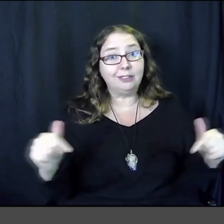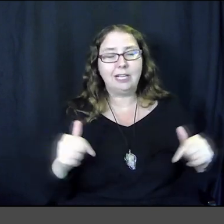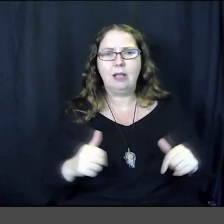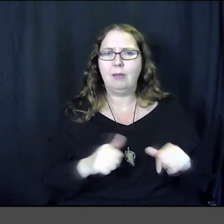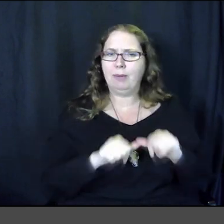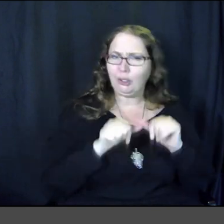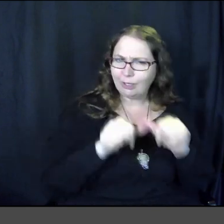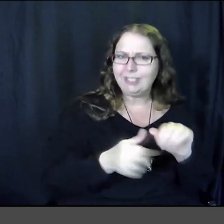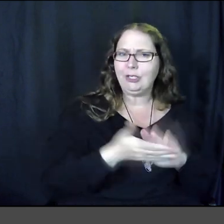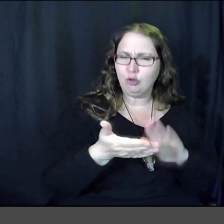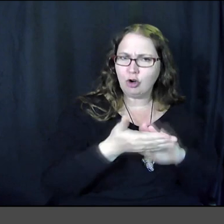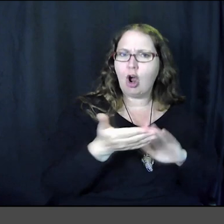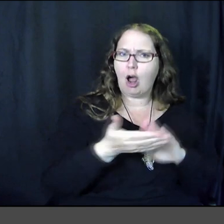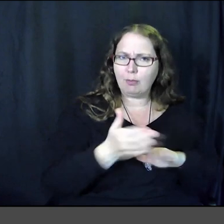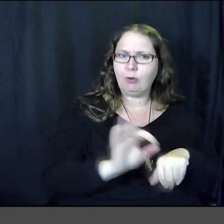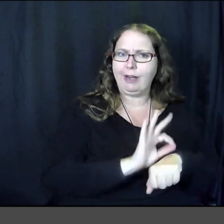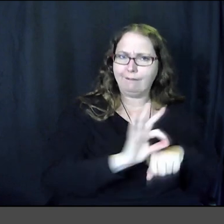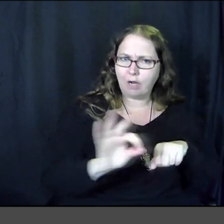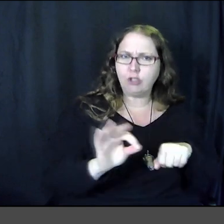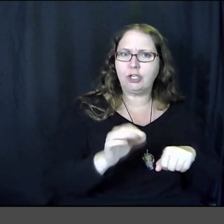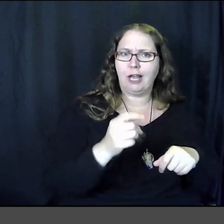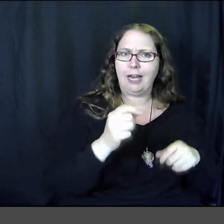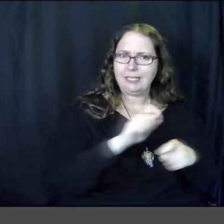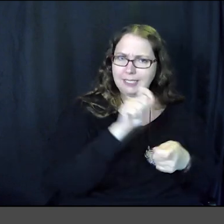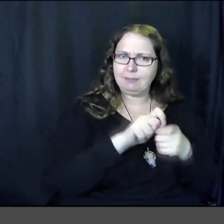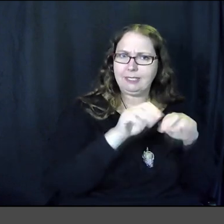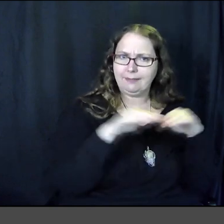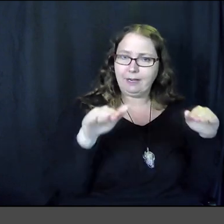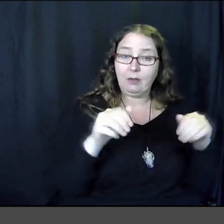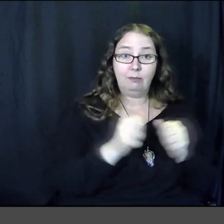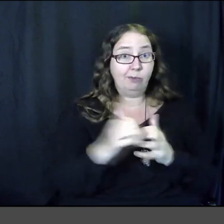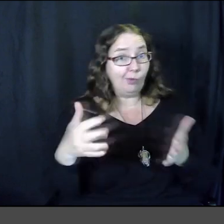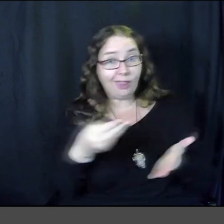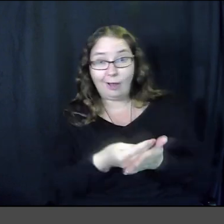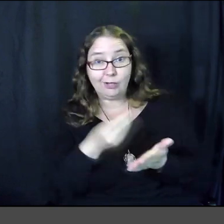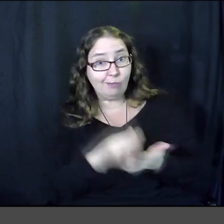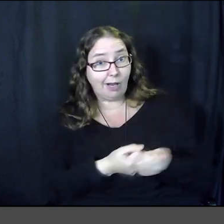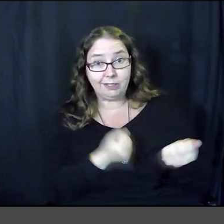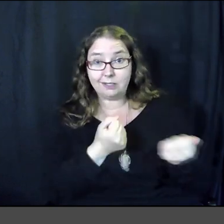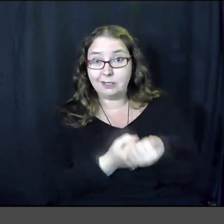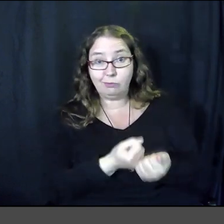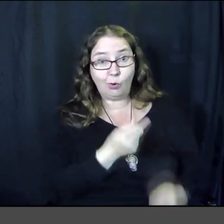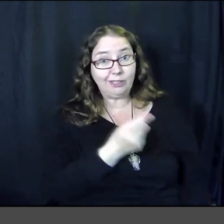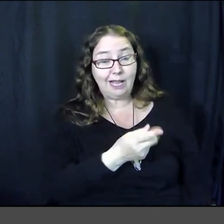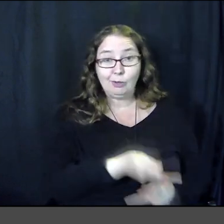WITHOUT THE FUNDING THEY NEED IN ORDER TO TO HANDLE THE NUMBER OF STUDENTS THAT ARE THERE, IN ORDER TO HAVE THE FACULTY THAT YOU NEED